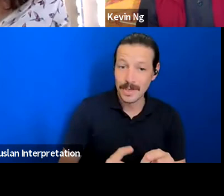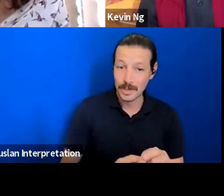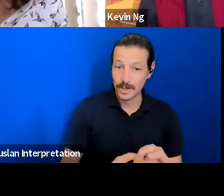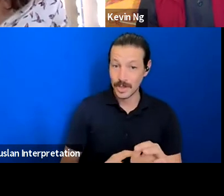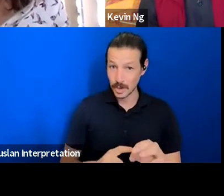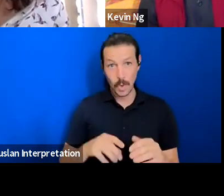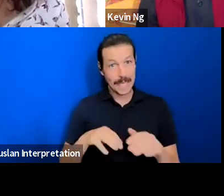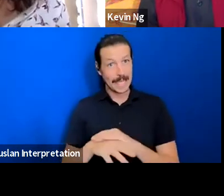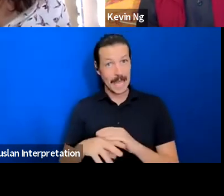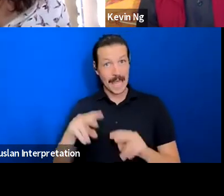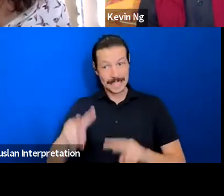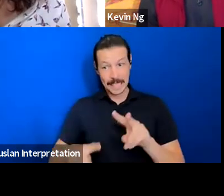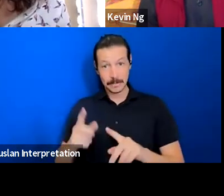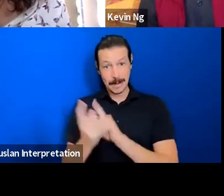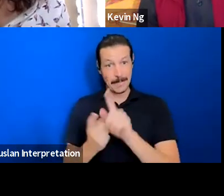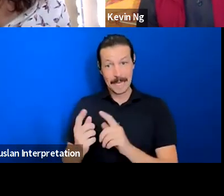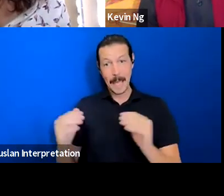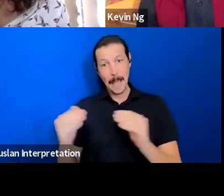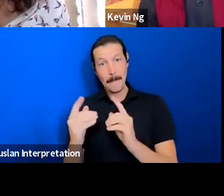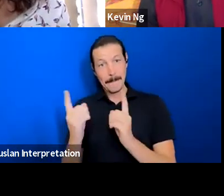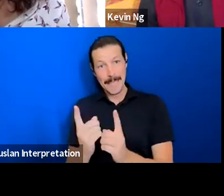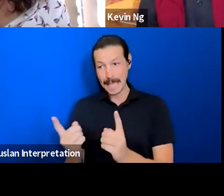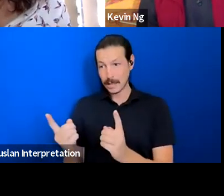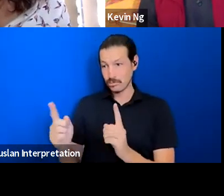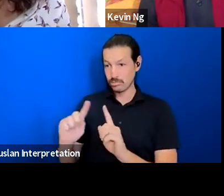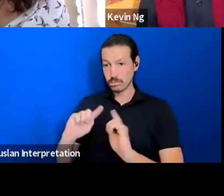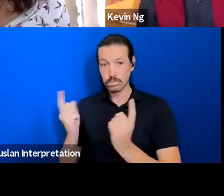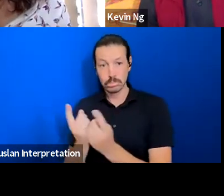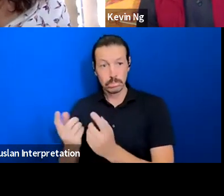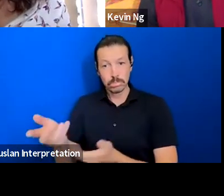and do they change their minds? So Kevin, what's your experience of that been?